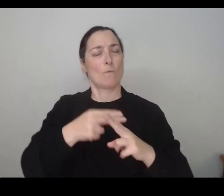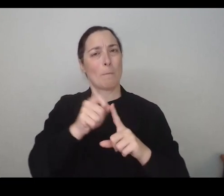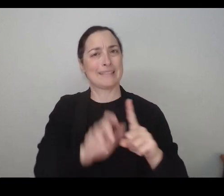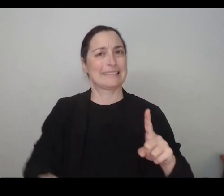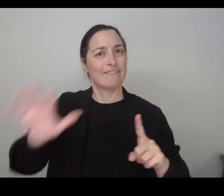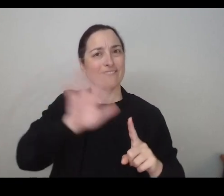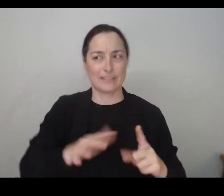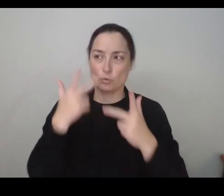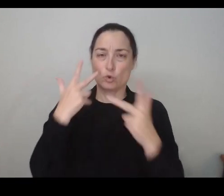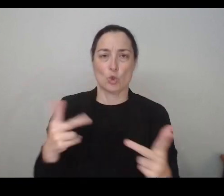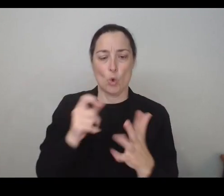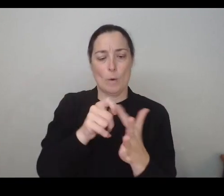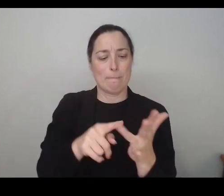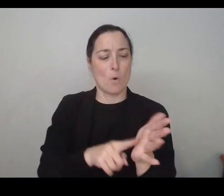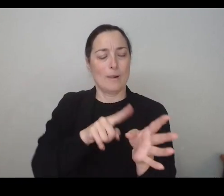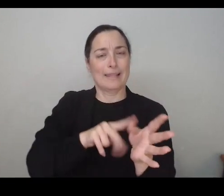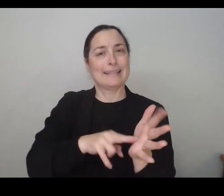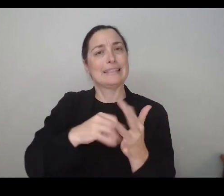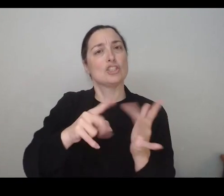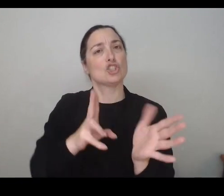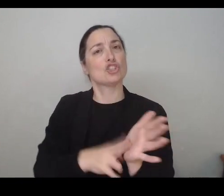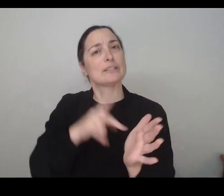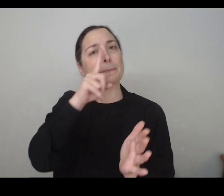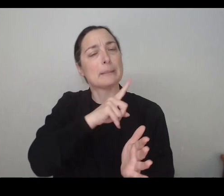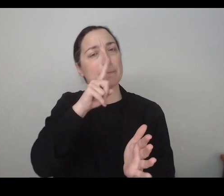from new perspective, to provide artists of the region